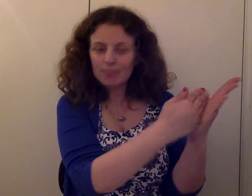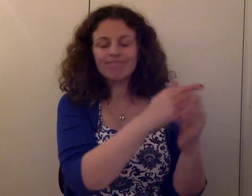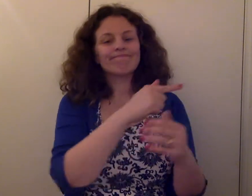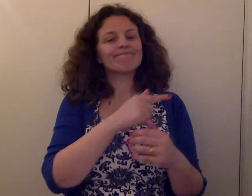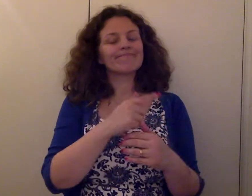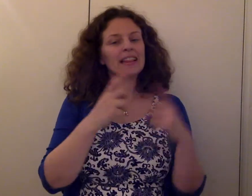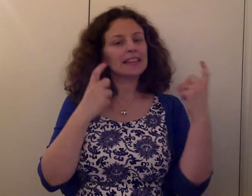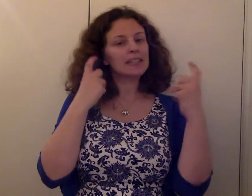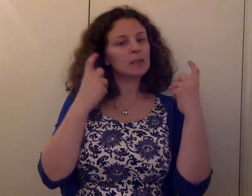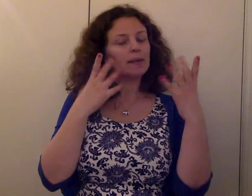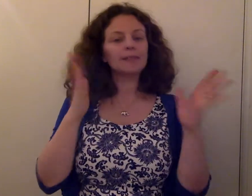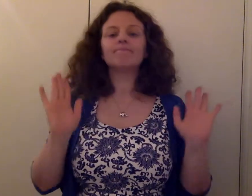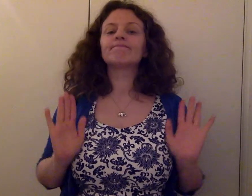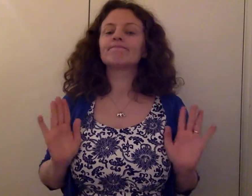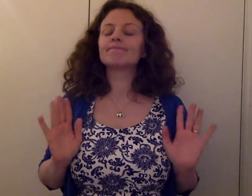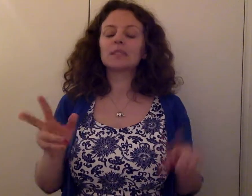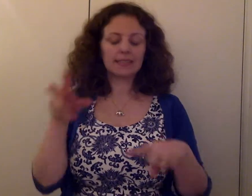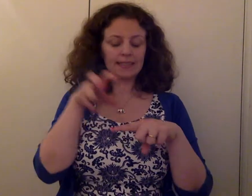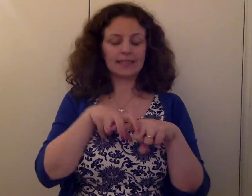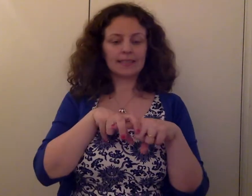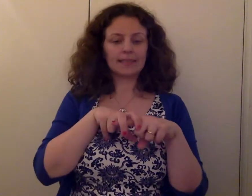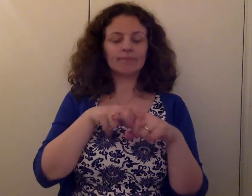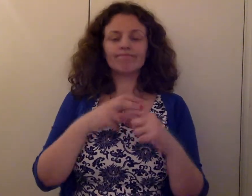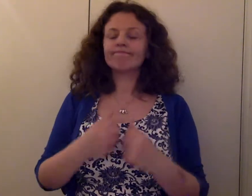Think about it, sit down